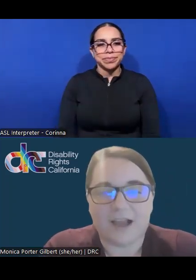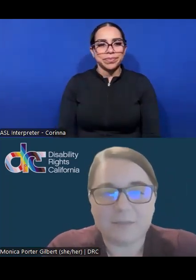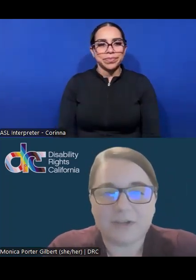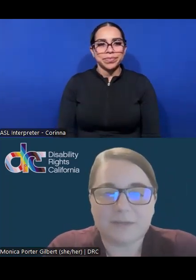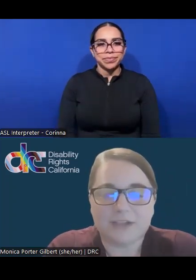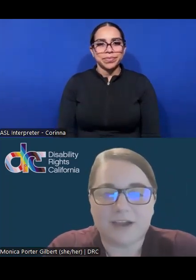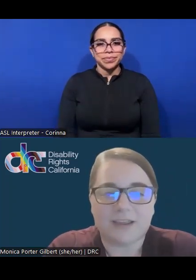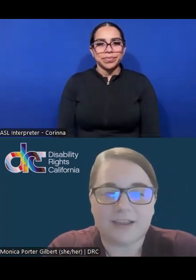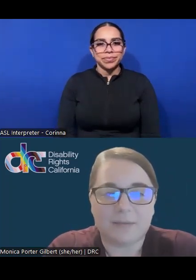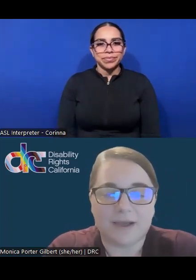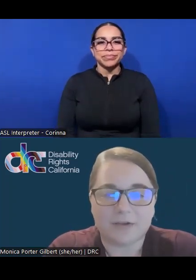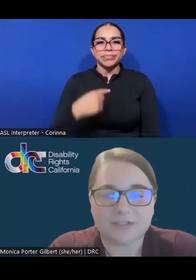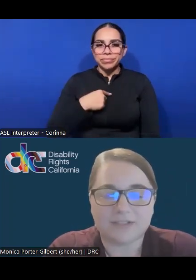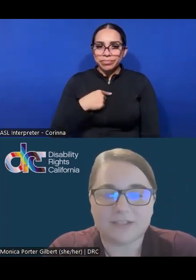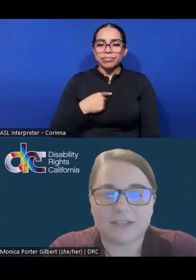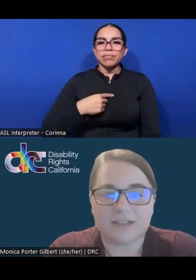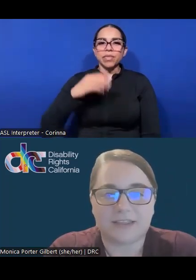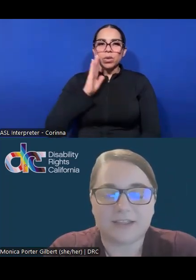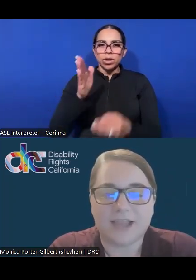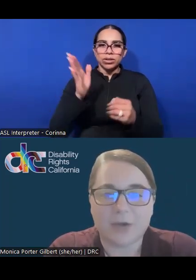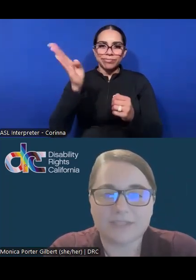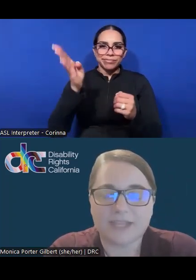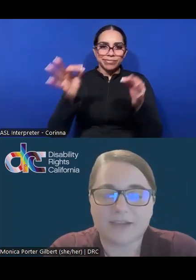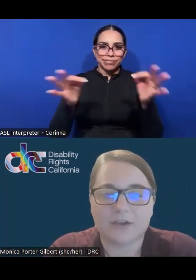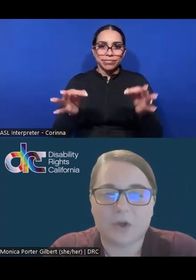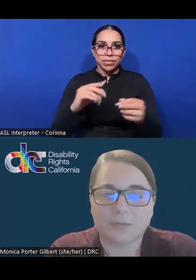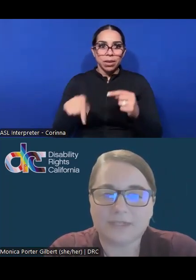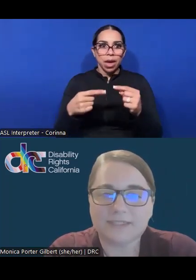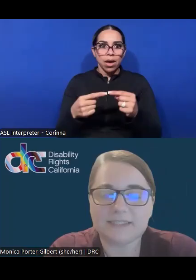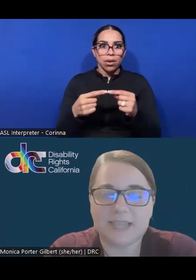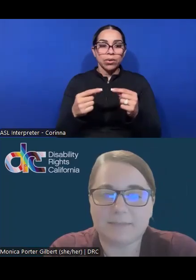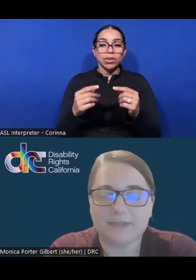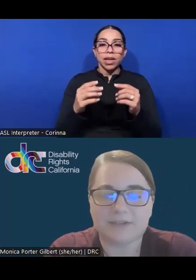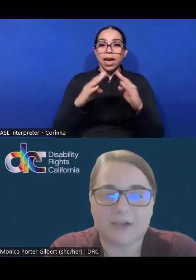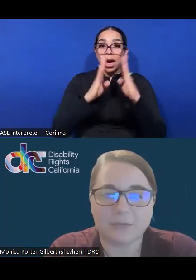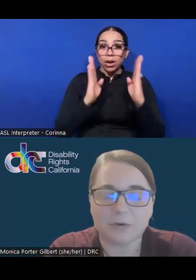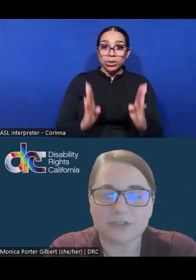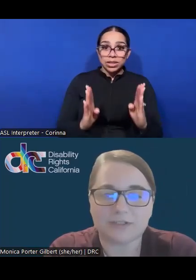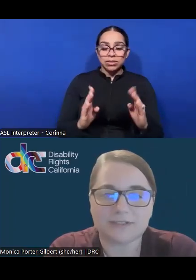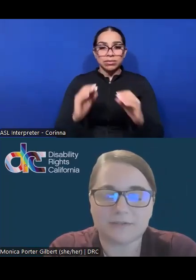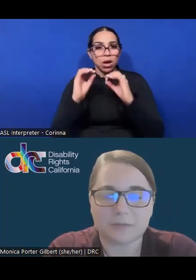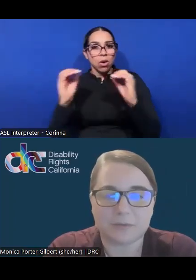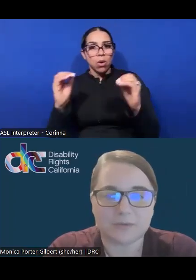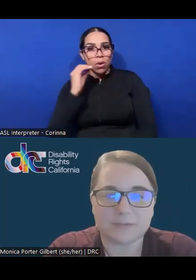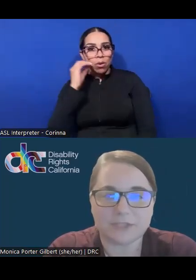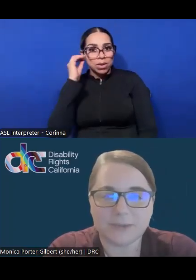I'm going to be talking about the housing, homeless and mental health portions of the proposed budget.